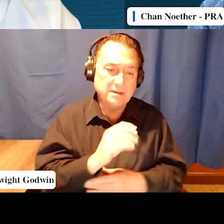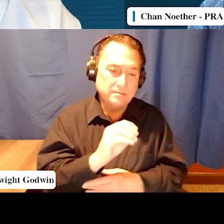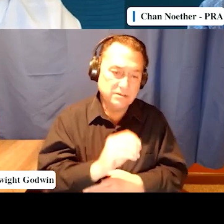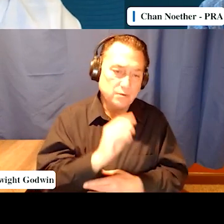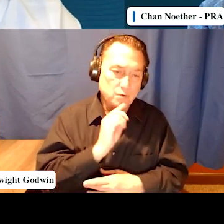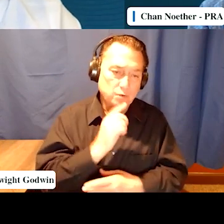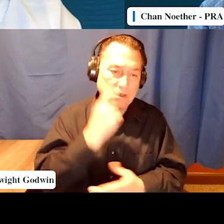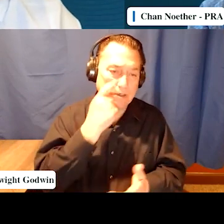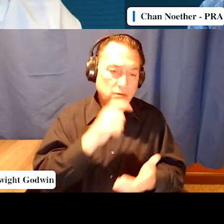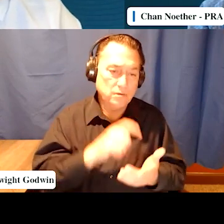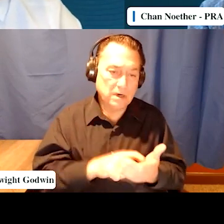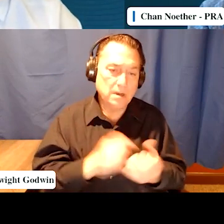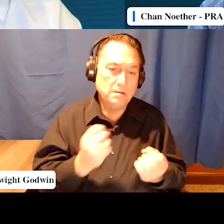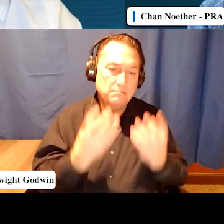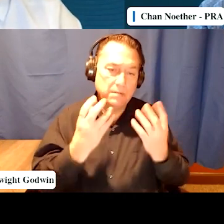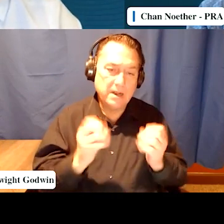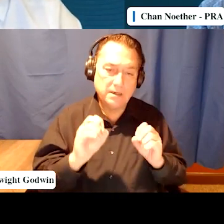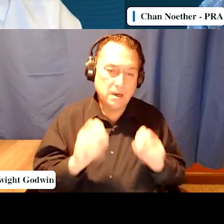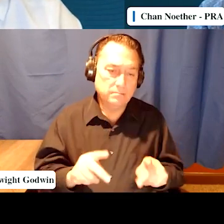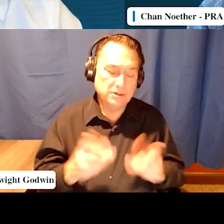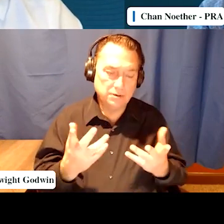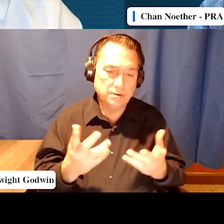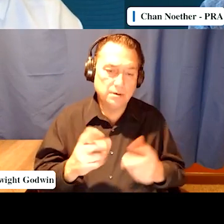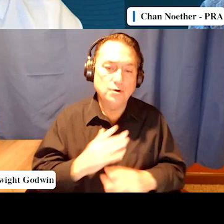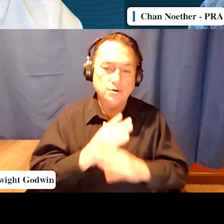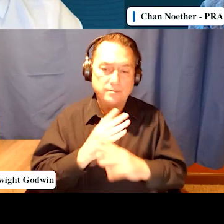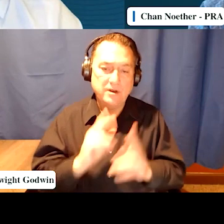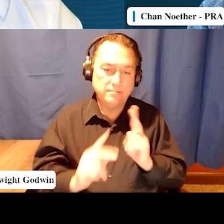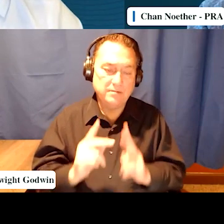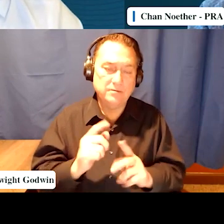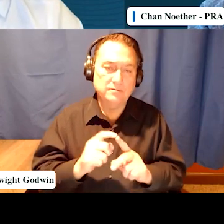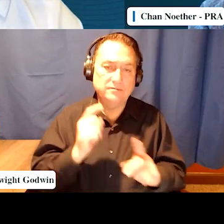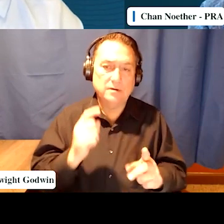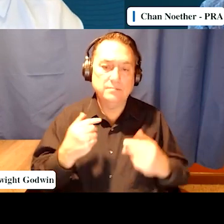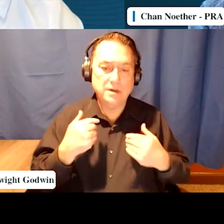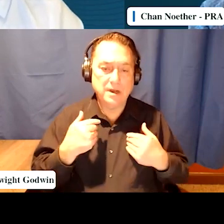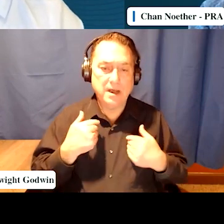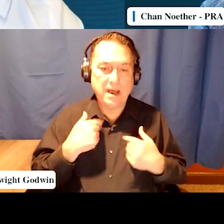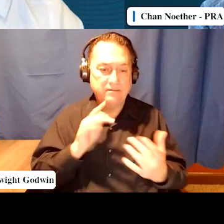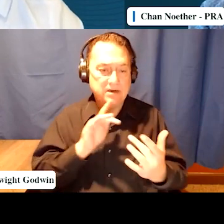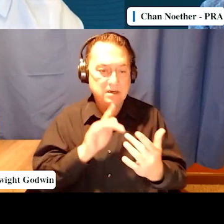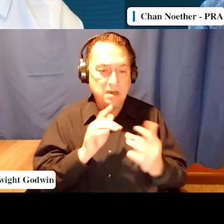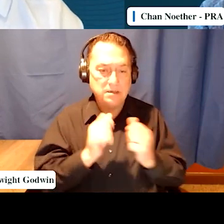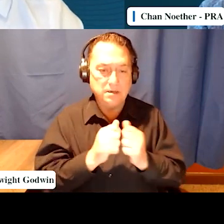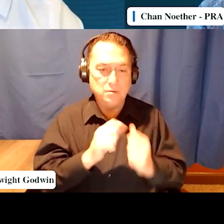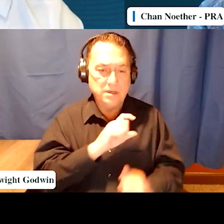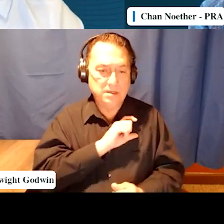there are a lot of opportunities to prevent people from having contact with the criminal legal system in the first place.